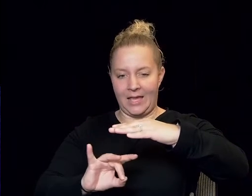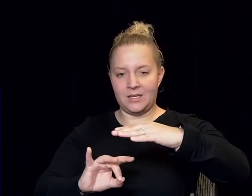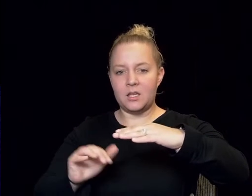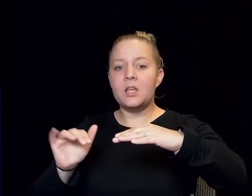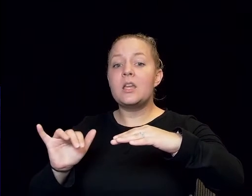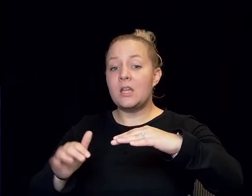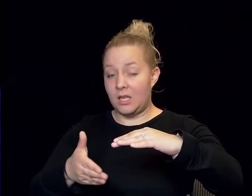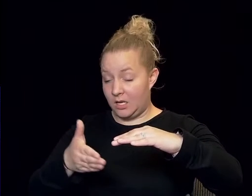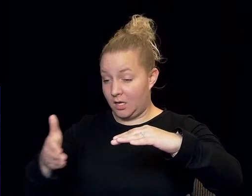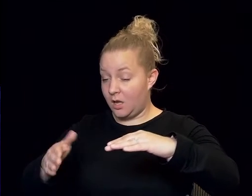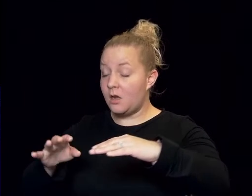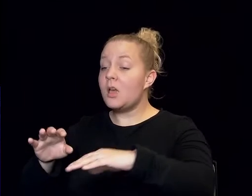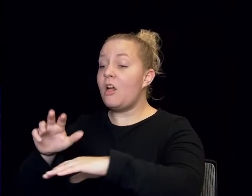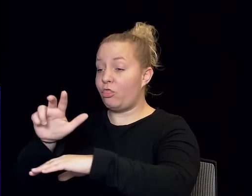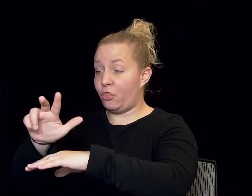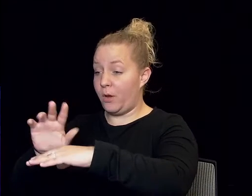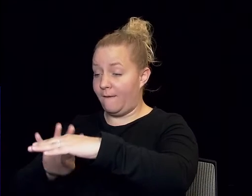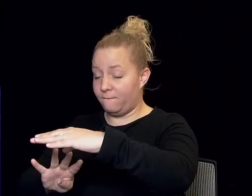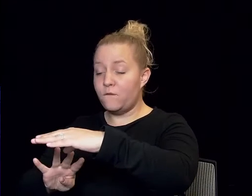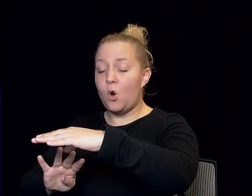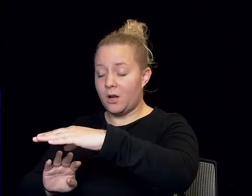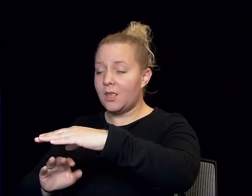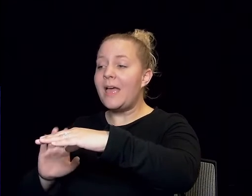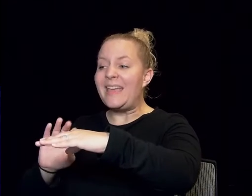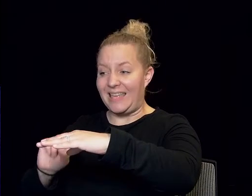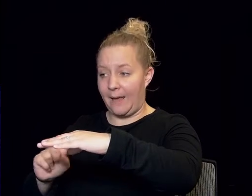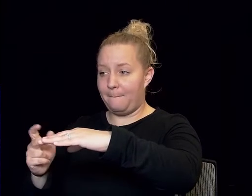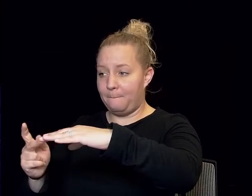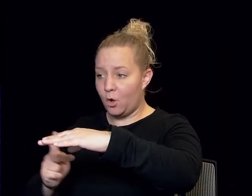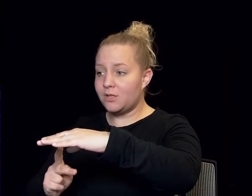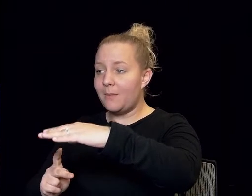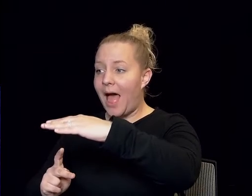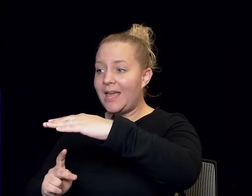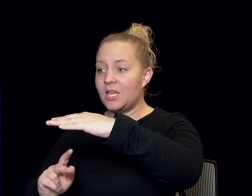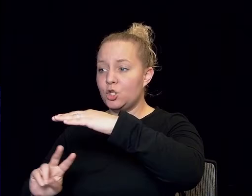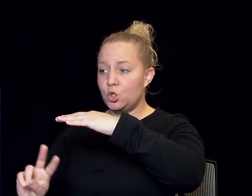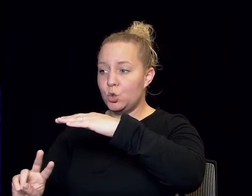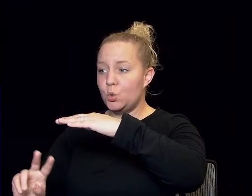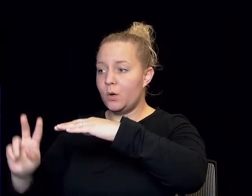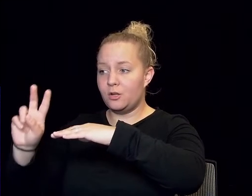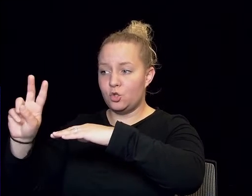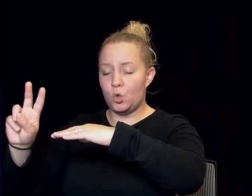and whatever I do to the denominator you want to do the numerator. So, plus and this turns out to be